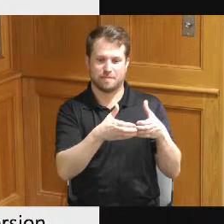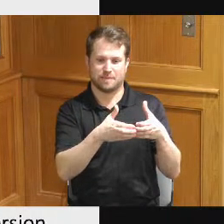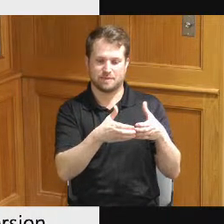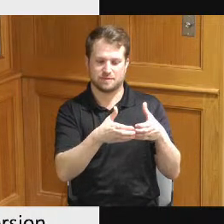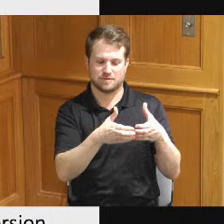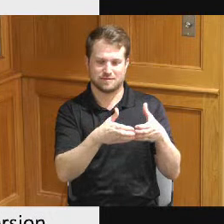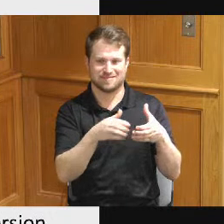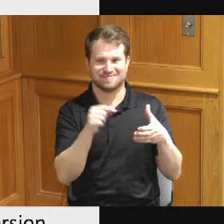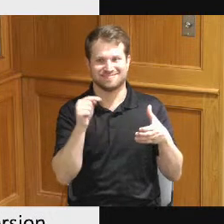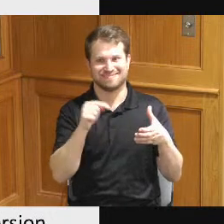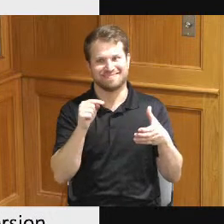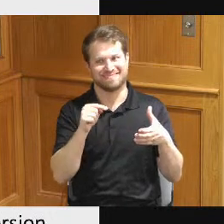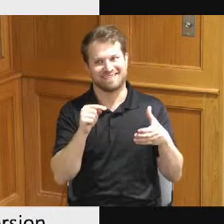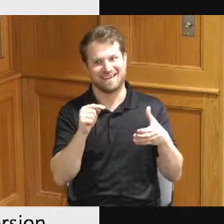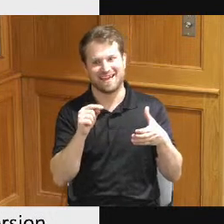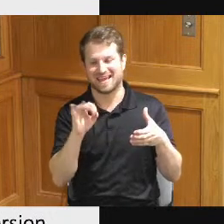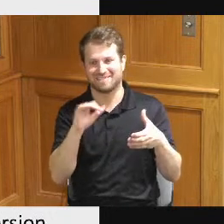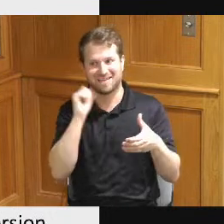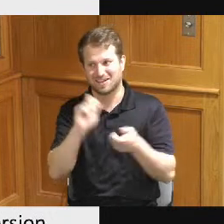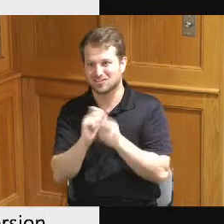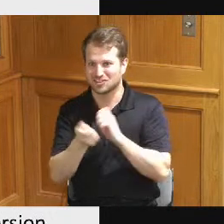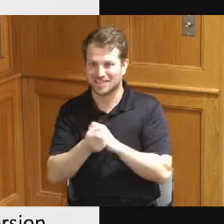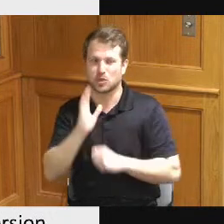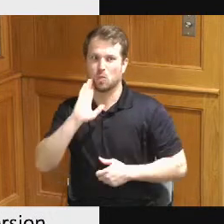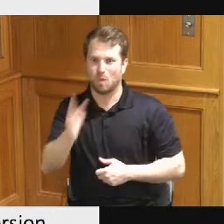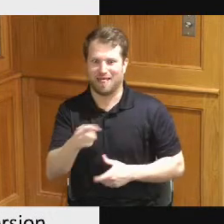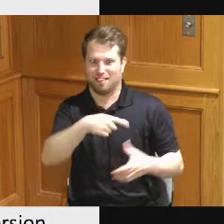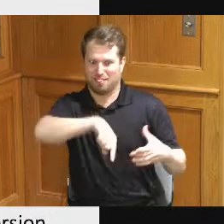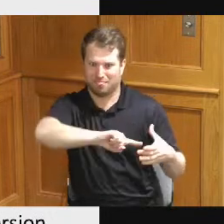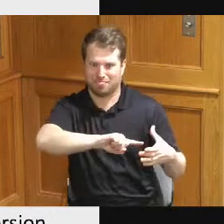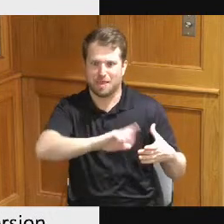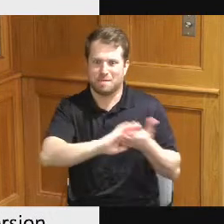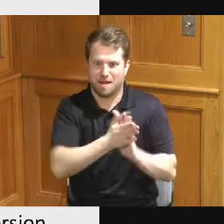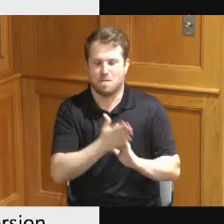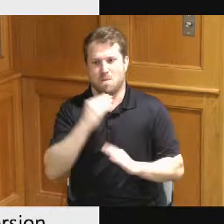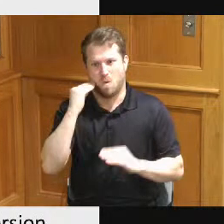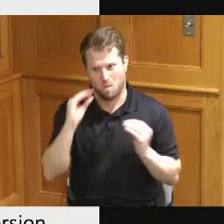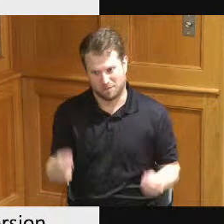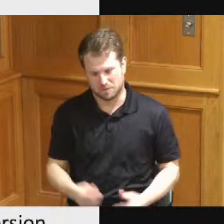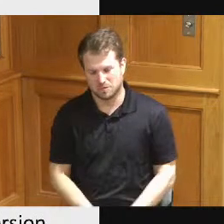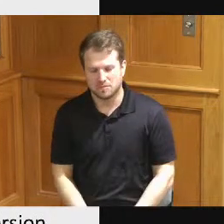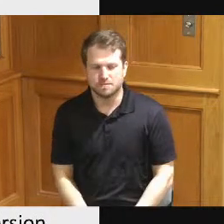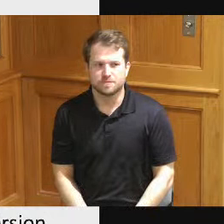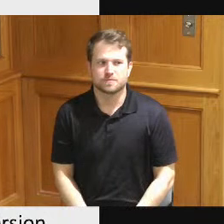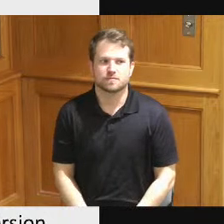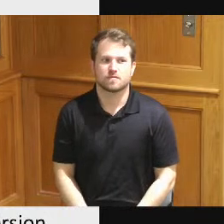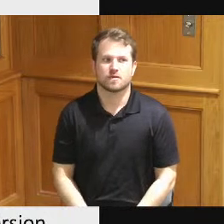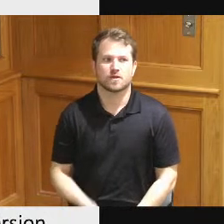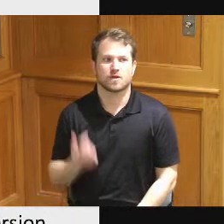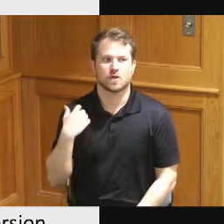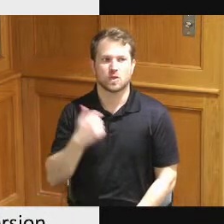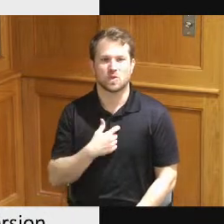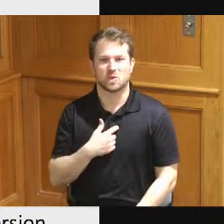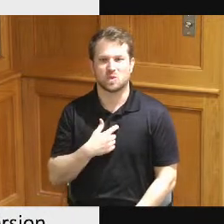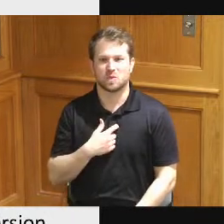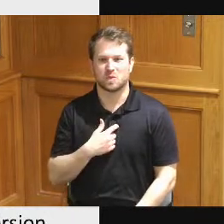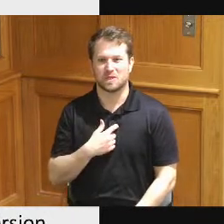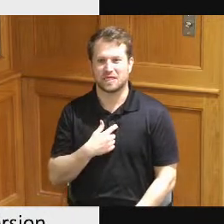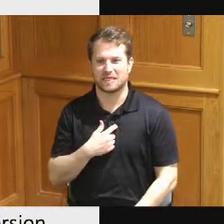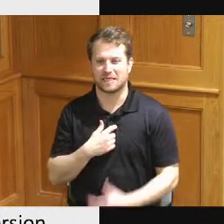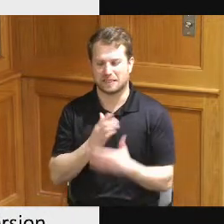homelessness if something does not change we are we run a very thin margin in terms of providing